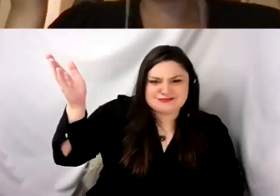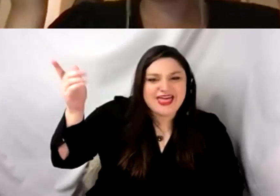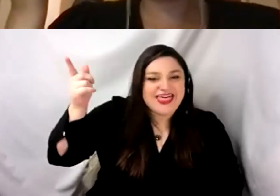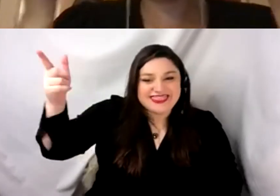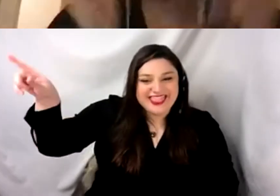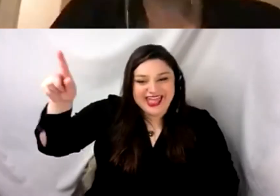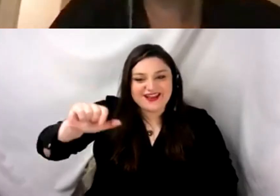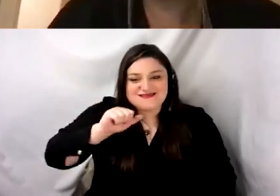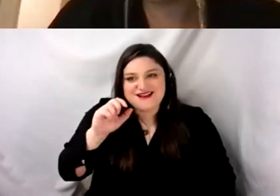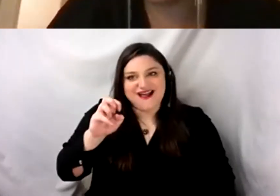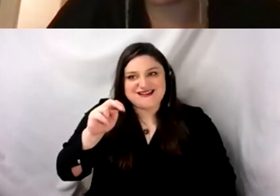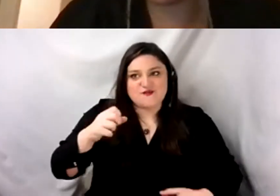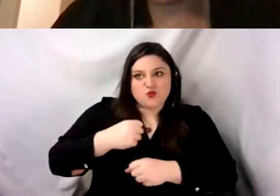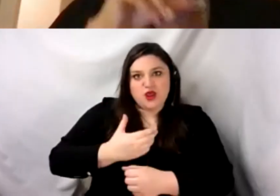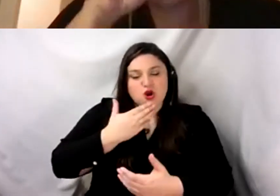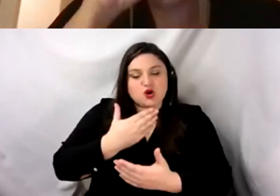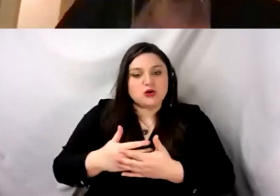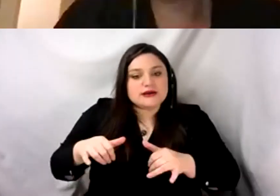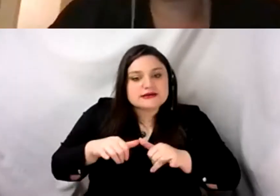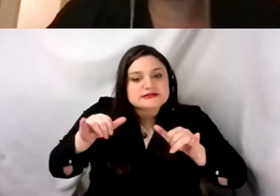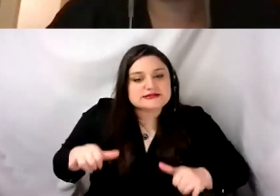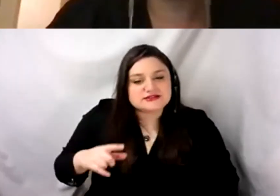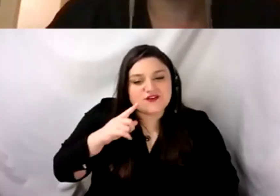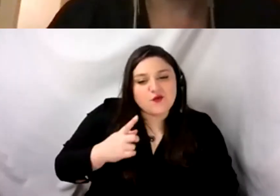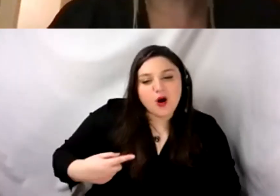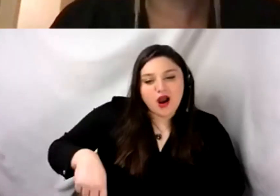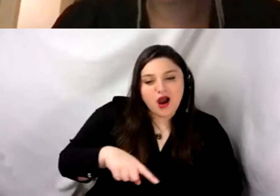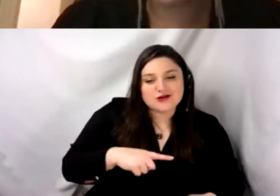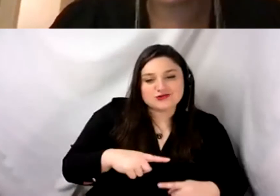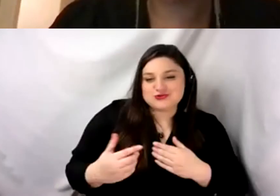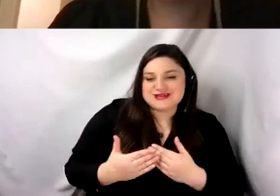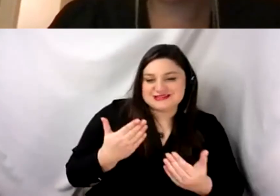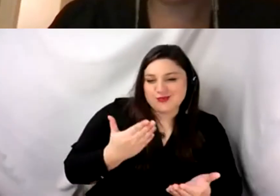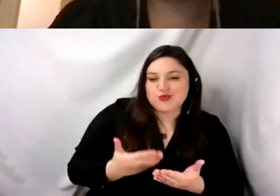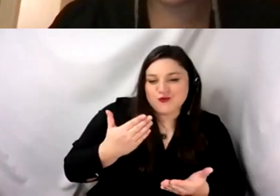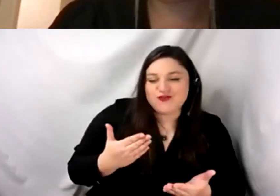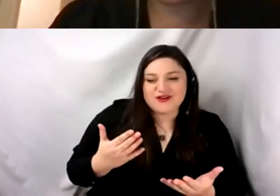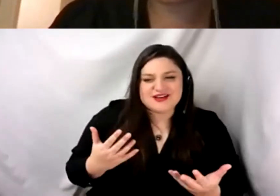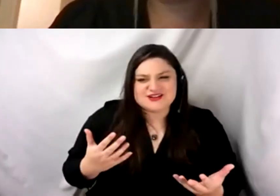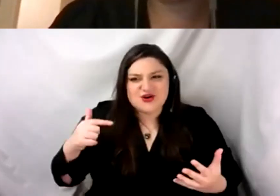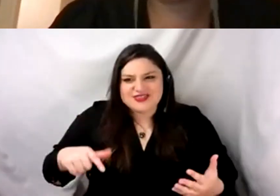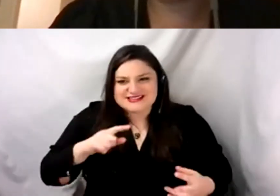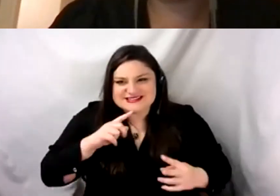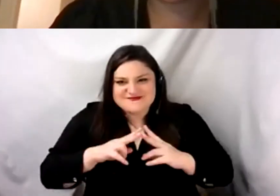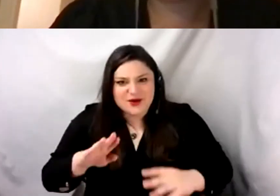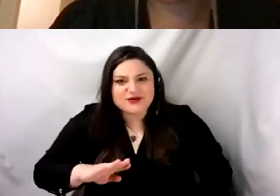vaccination statuses so it is frustrating to have that mandate put upon us without